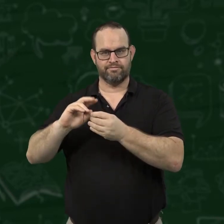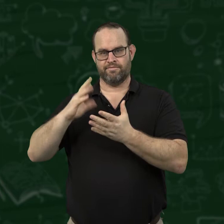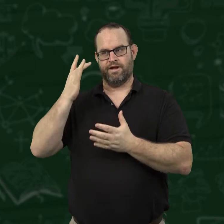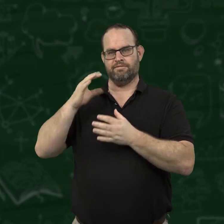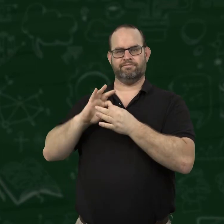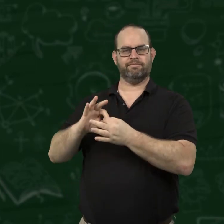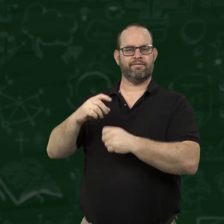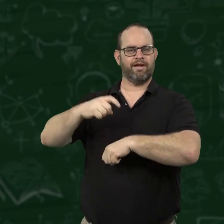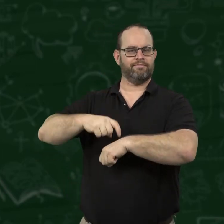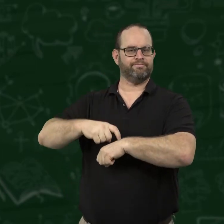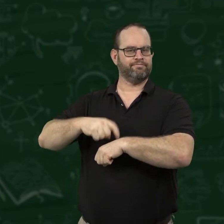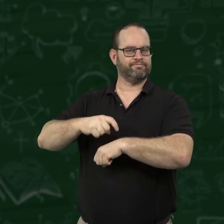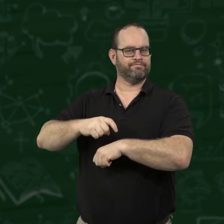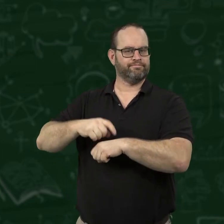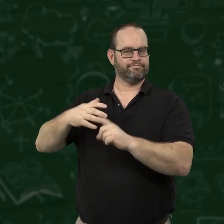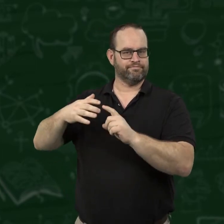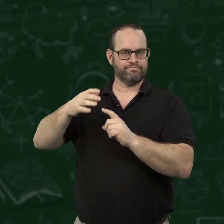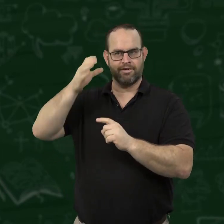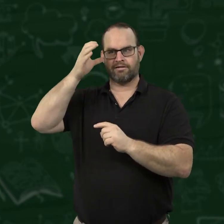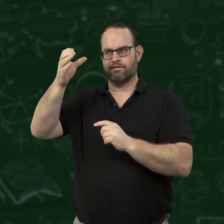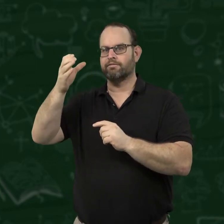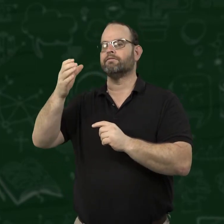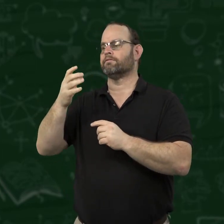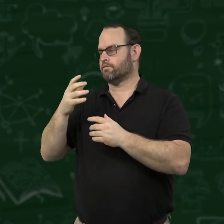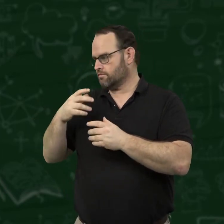Those concepts are both tied to time.